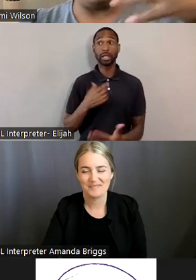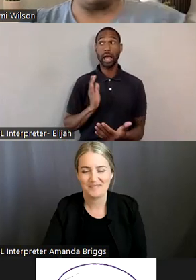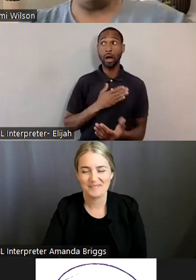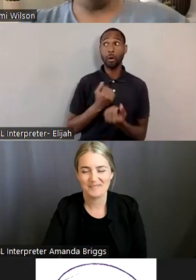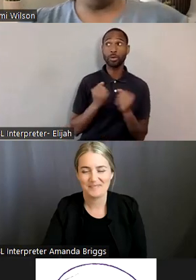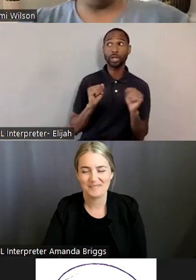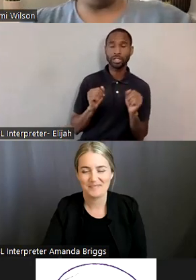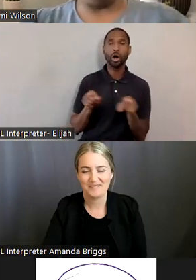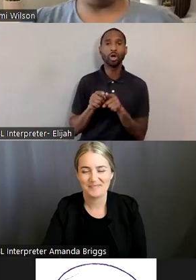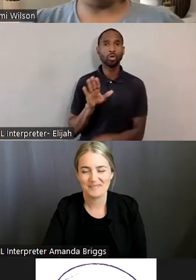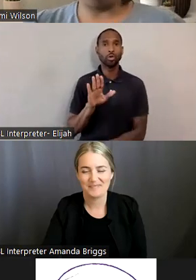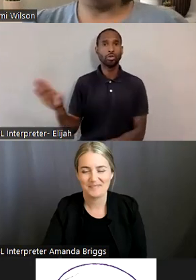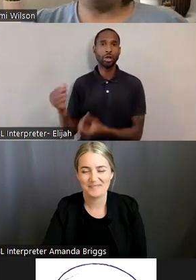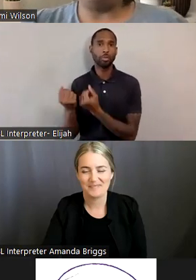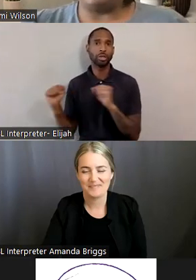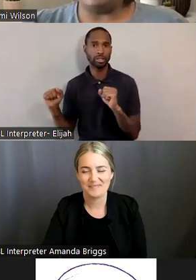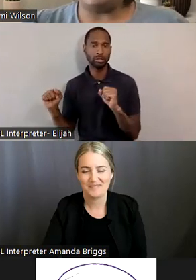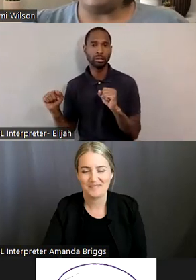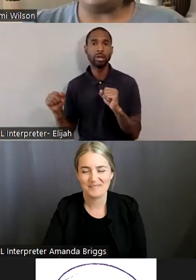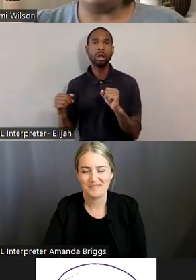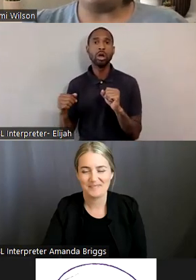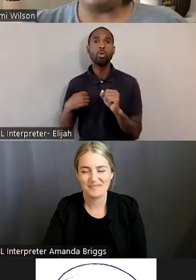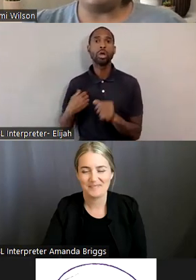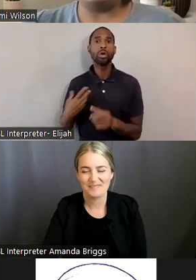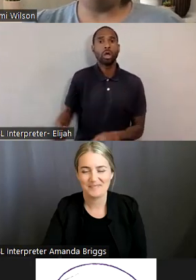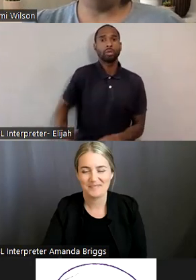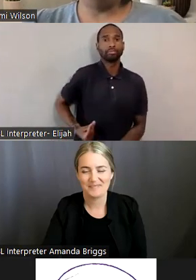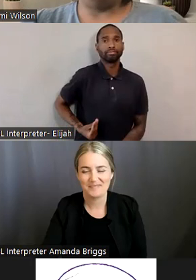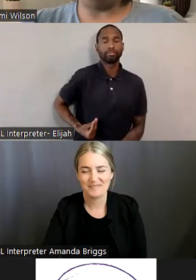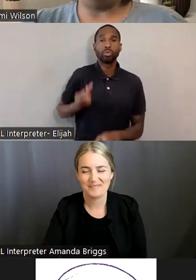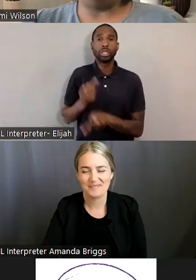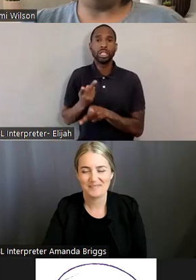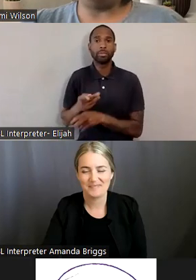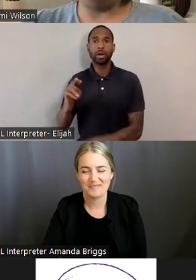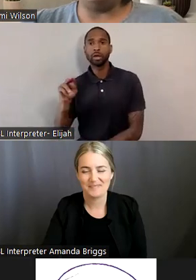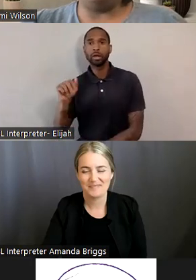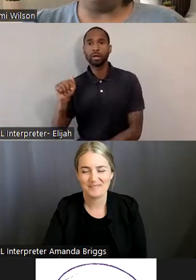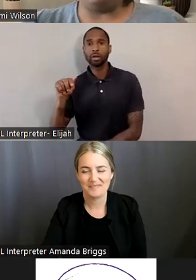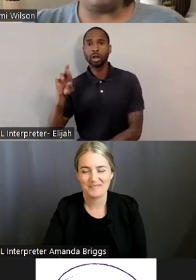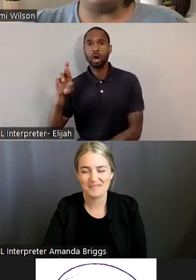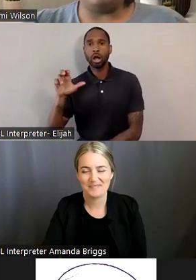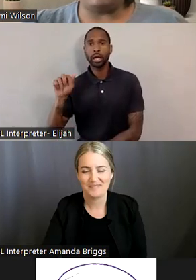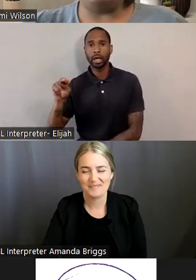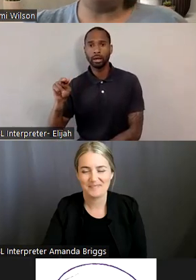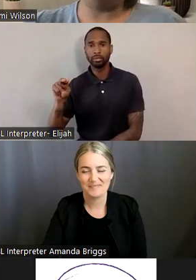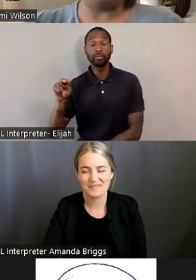we were carrying Narcan. And this was before the pandemic,